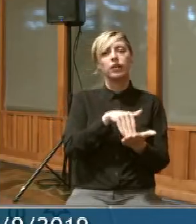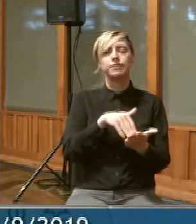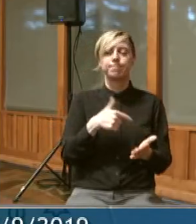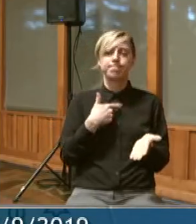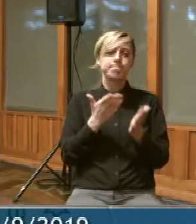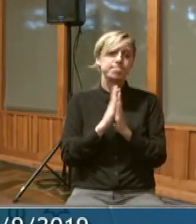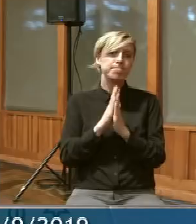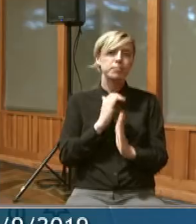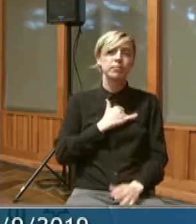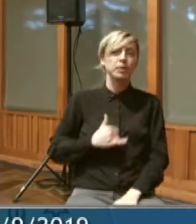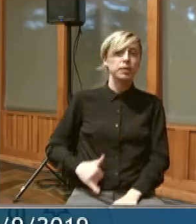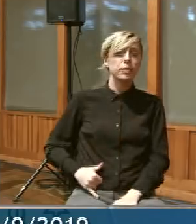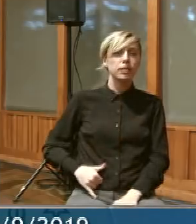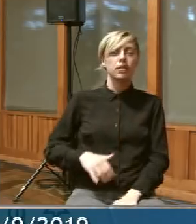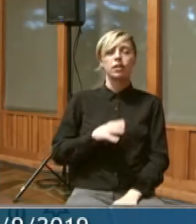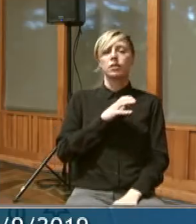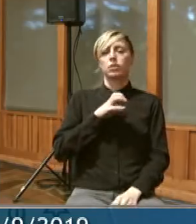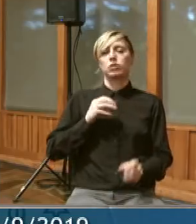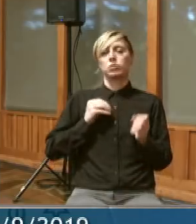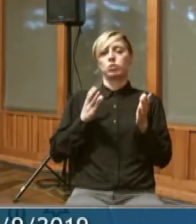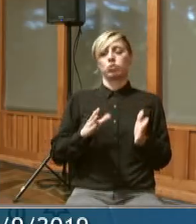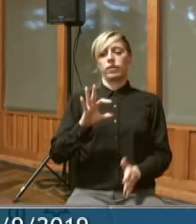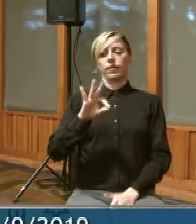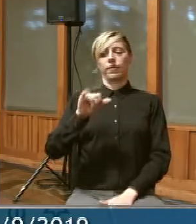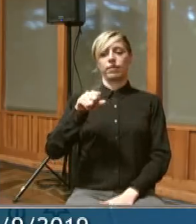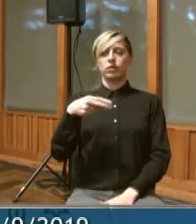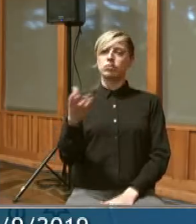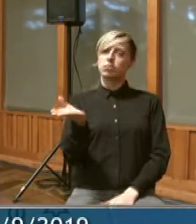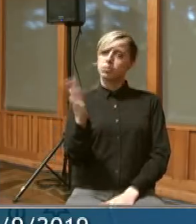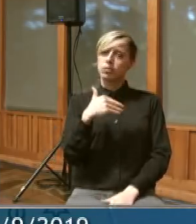THEY ARE WHAT MAKE WORKING FAMILIES BE ABLE TO LIVE IN THE CITY. I WOULD LIKE TO ASK ESPECIALLY